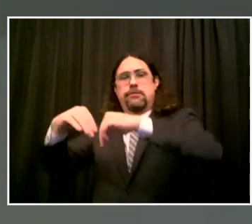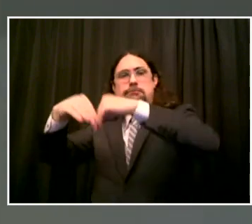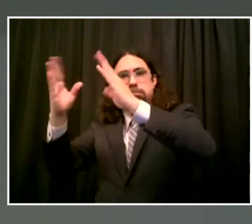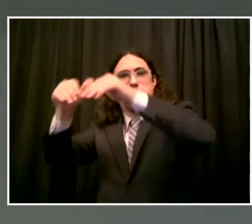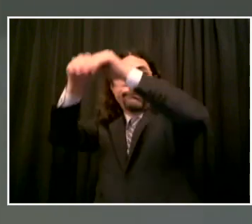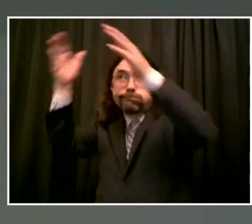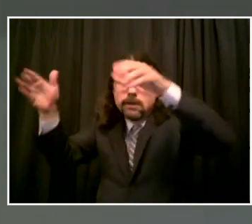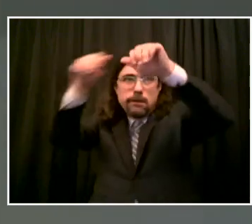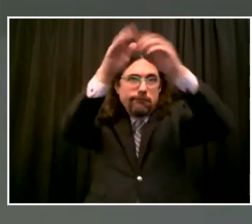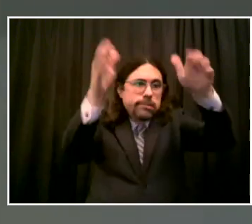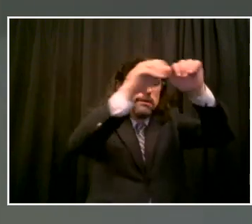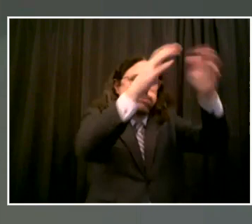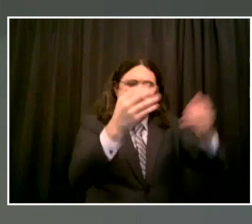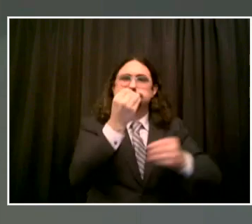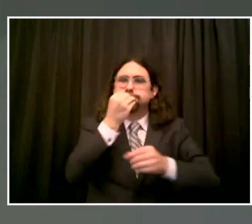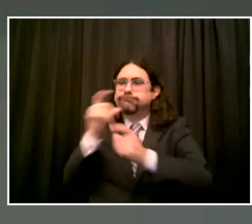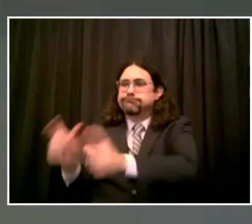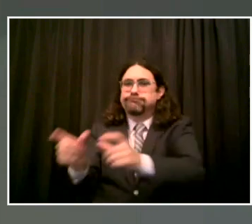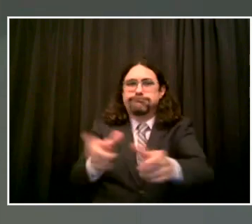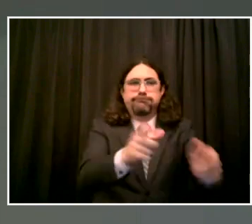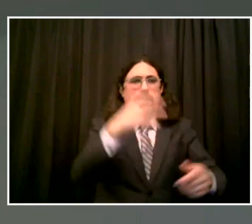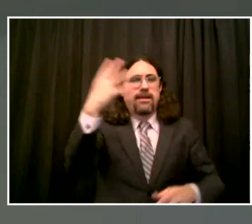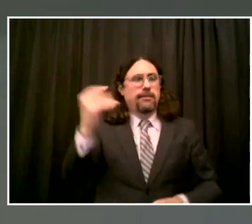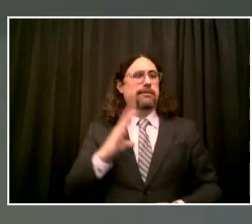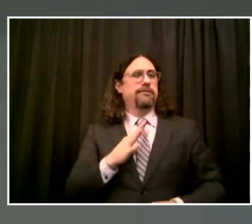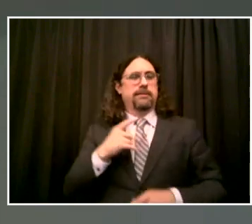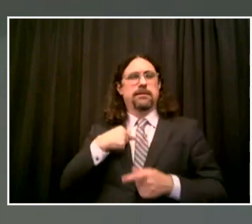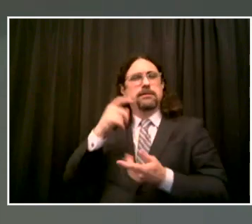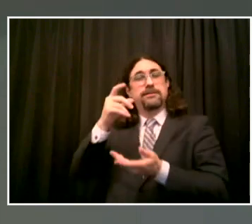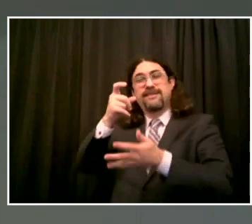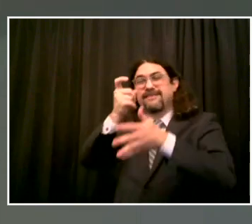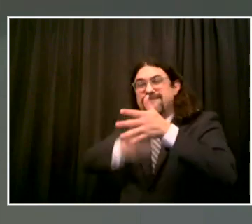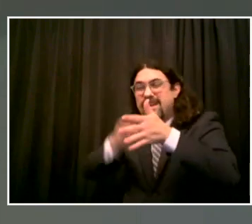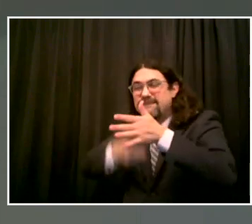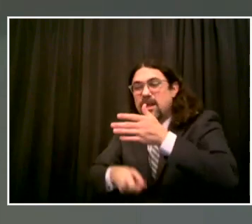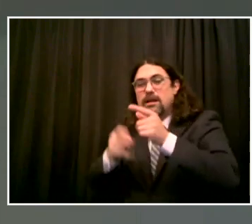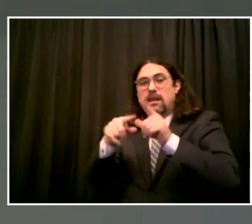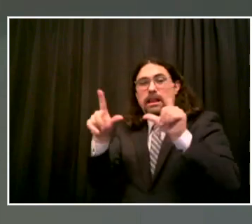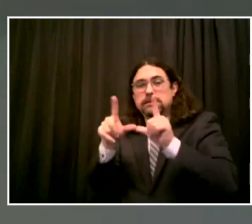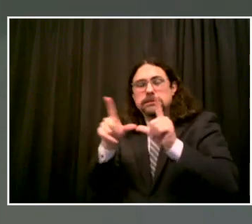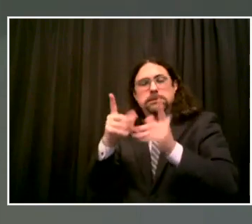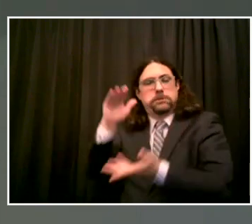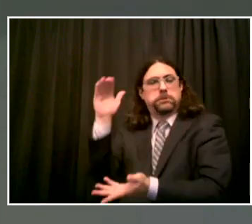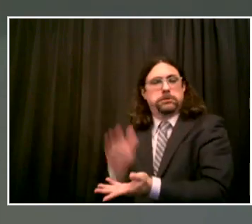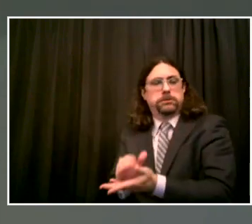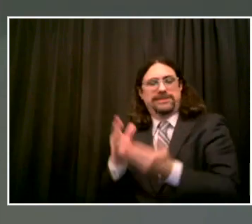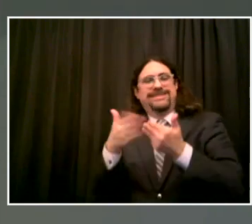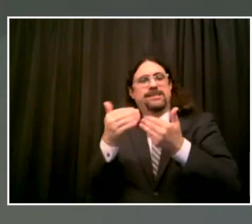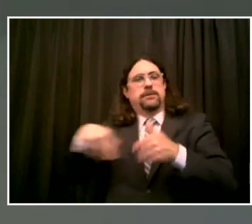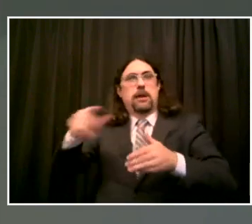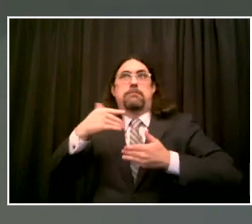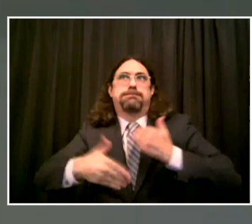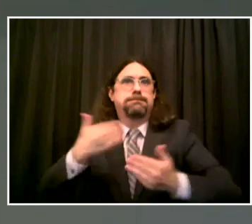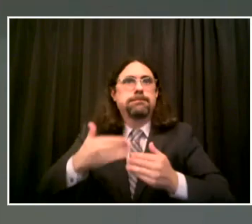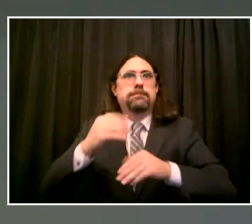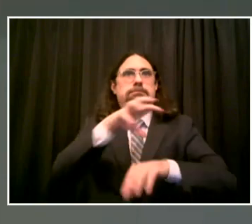I'M GRATEFUL FOR AL L THE SUPPORT. MY STA HELPFUL. I WANT TO NOTE